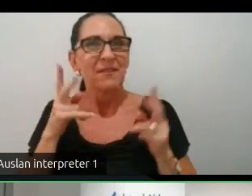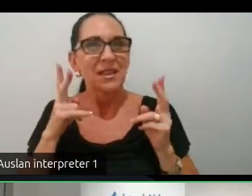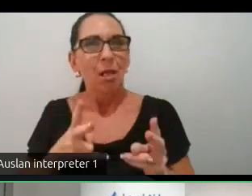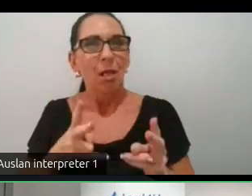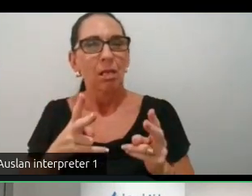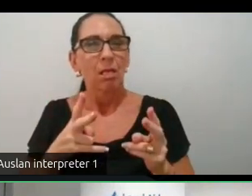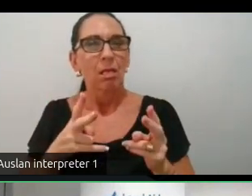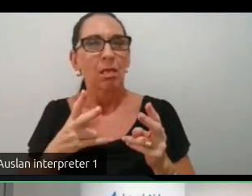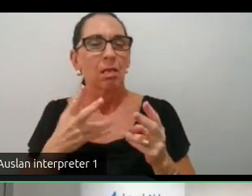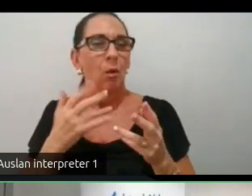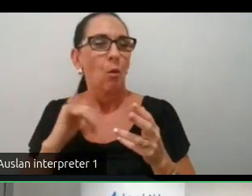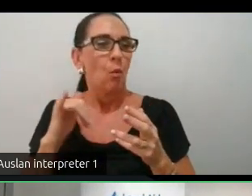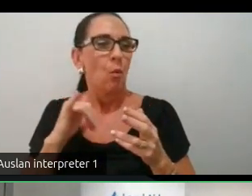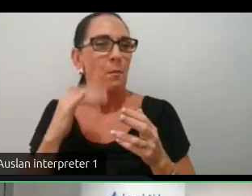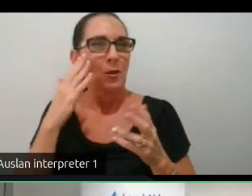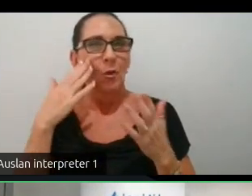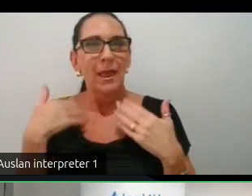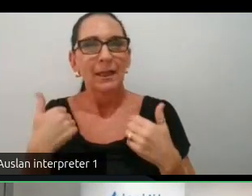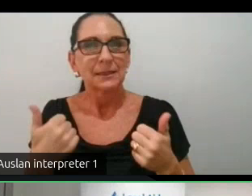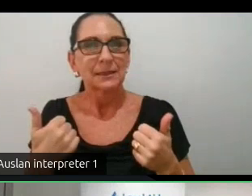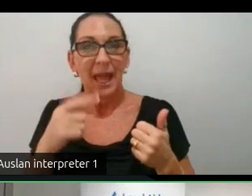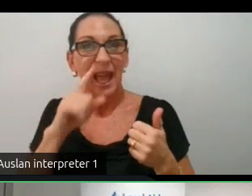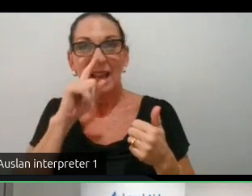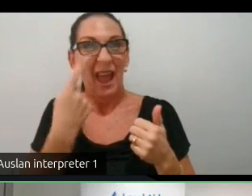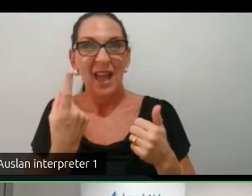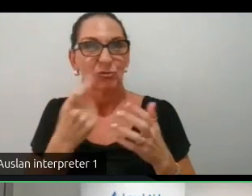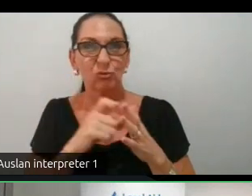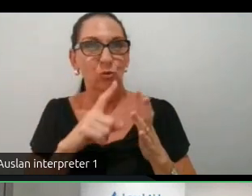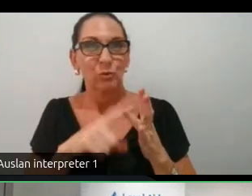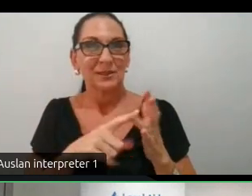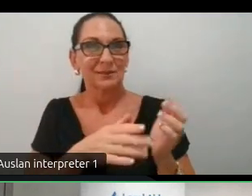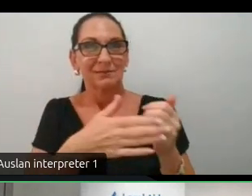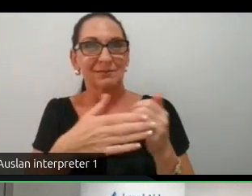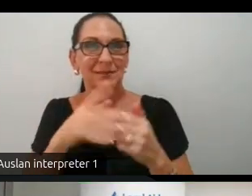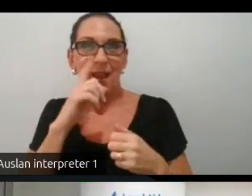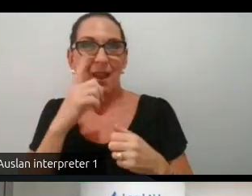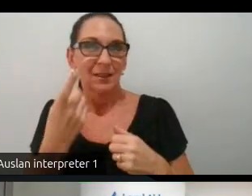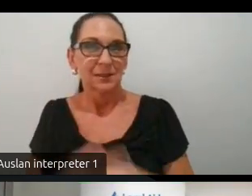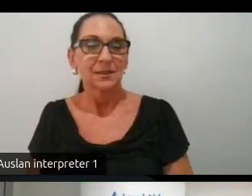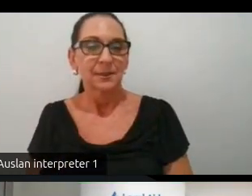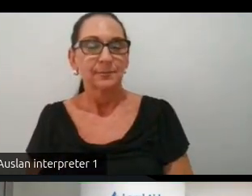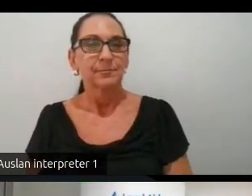be a physical impairment, mental illness just won't be able to get it done. That's right. That's